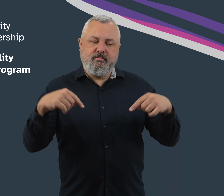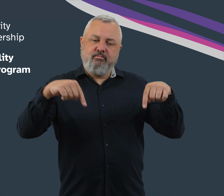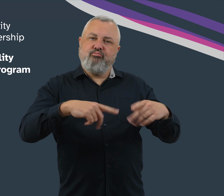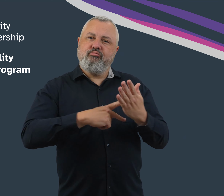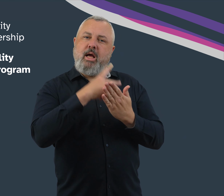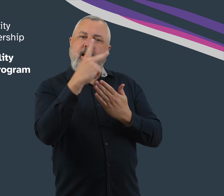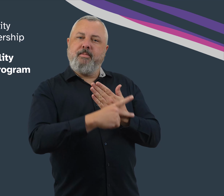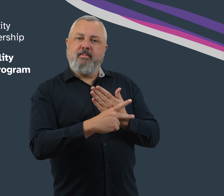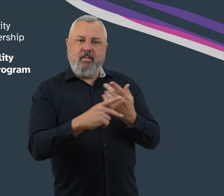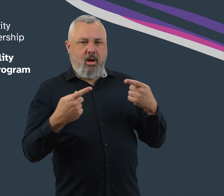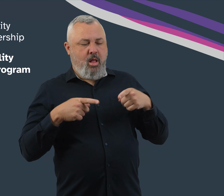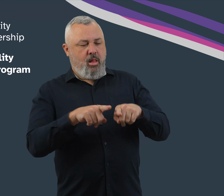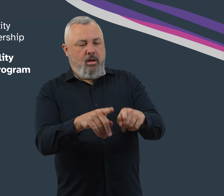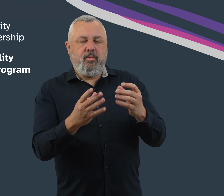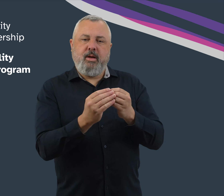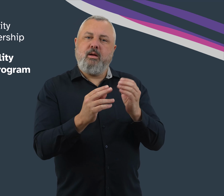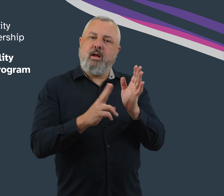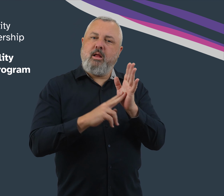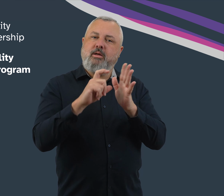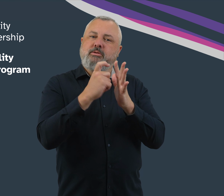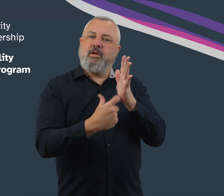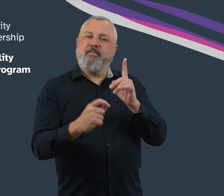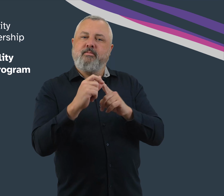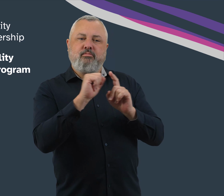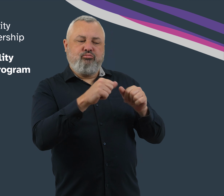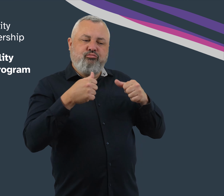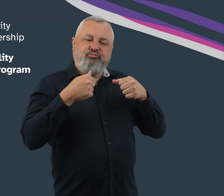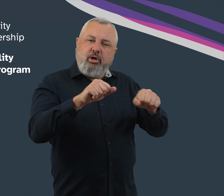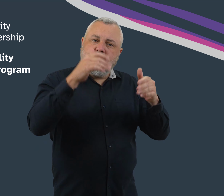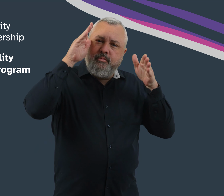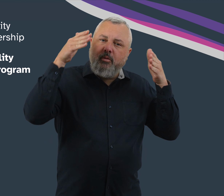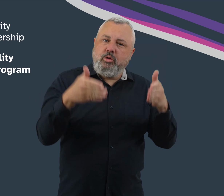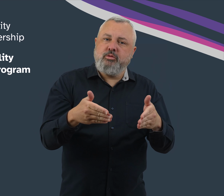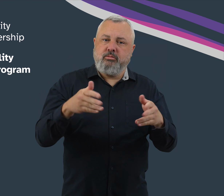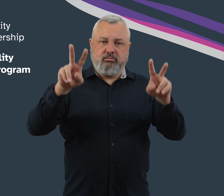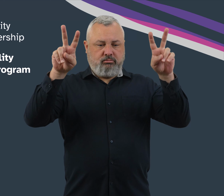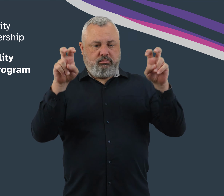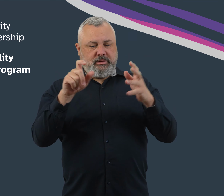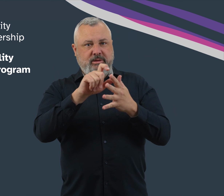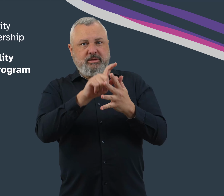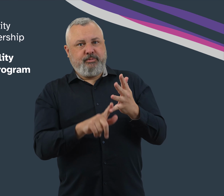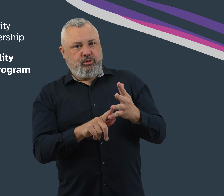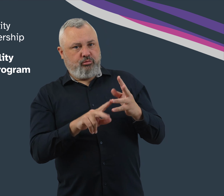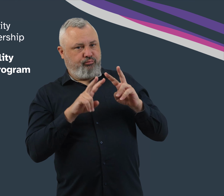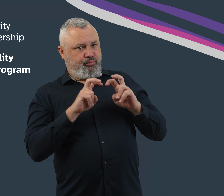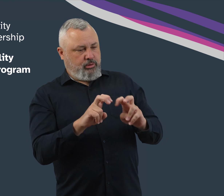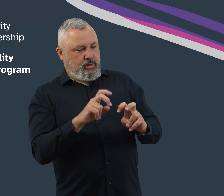The program is aligned with the NDRP’s strategic focus on strengthening disability research